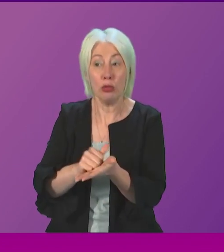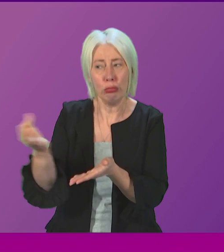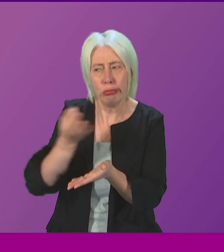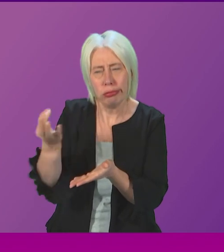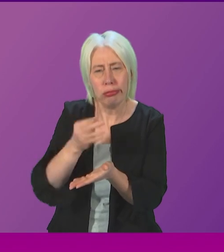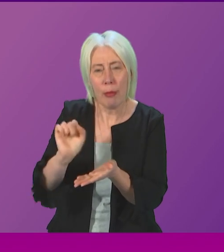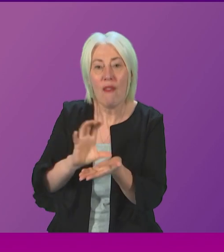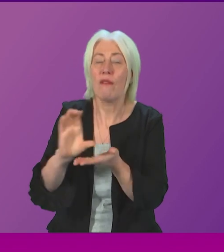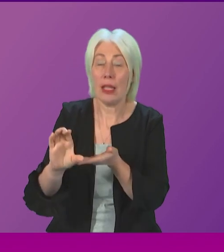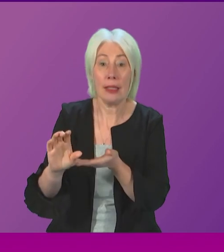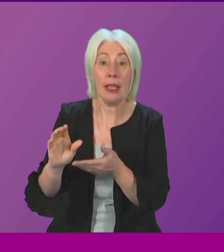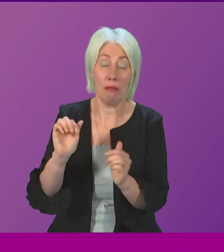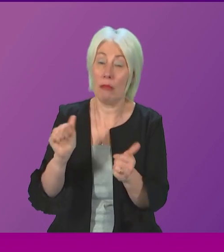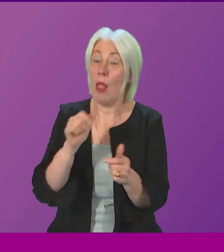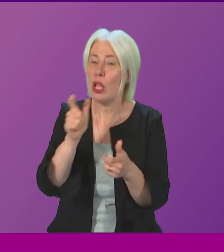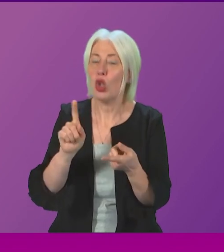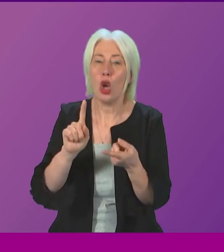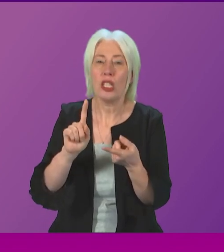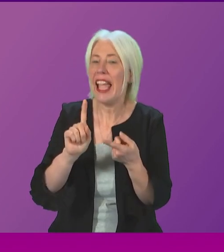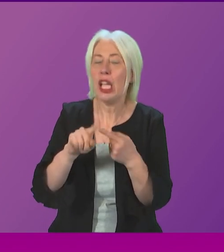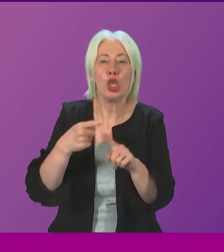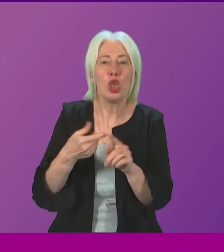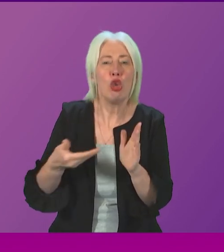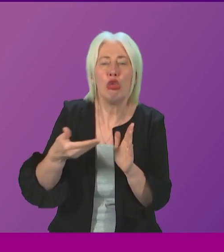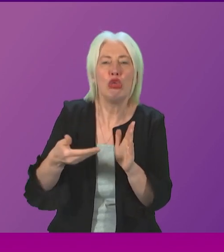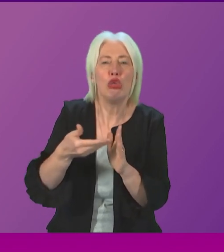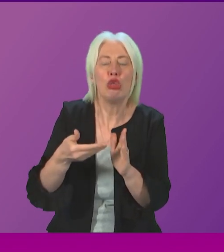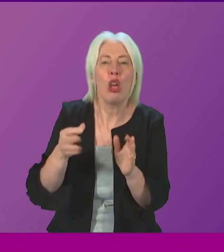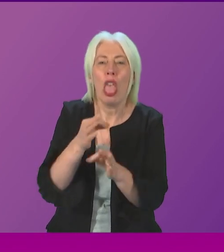to our funding—can never be an excuse for institutional racism, institutional misogyny